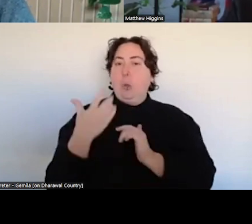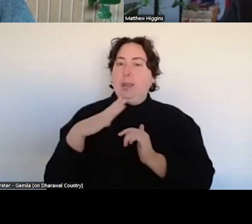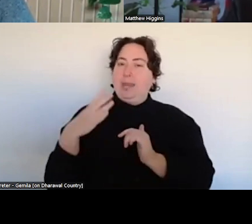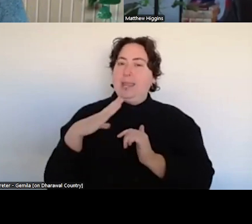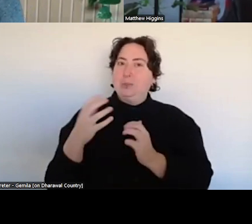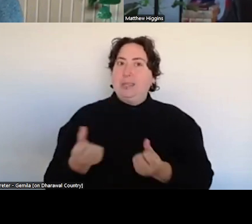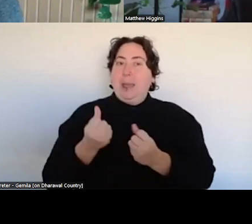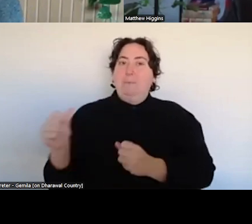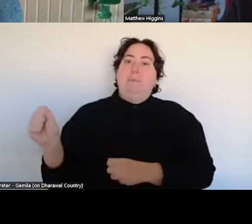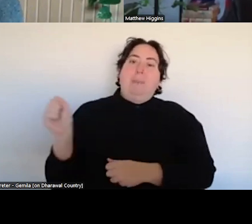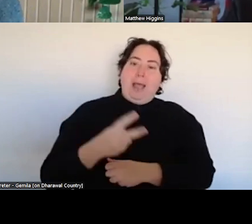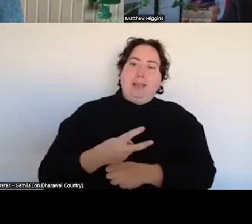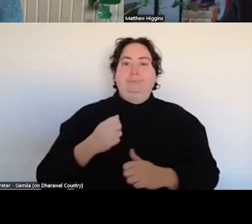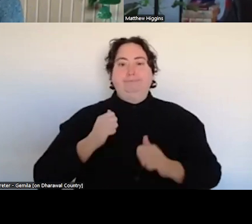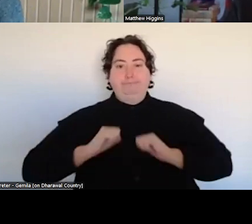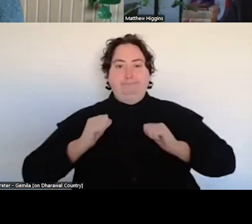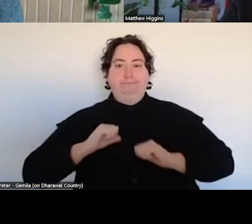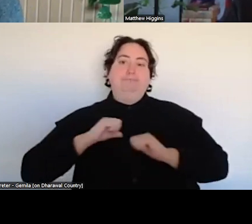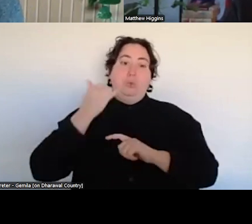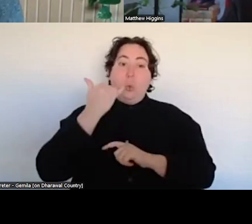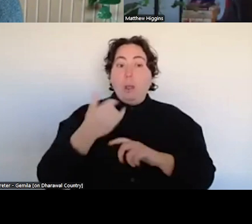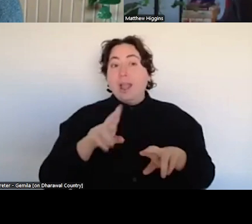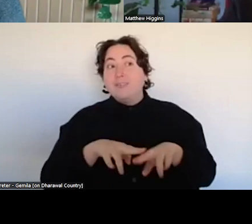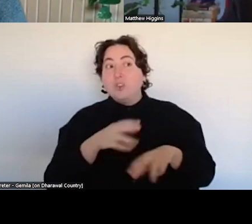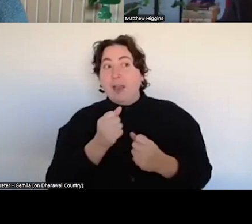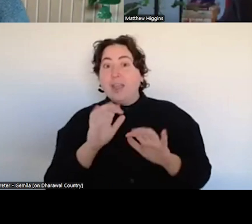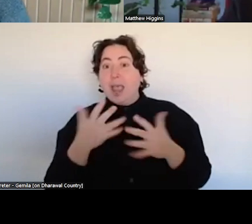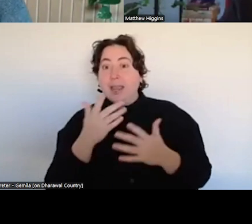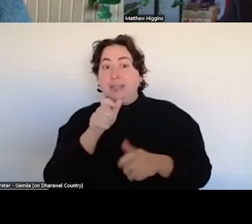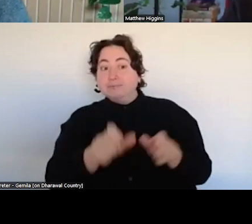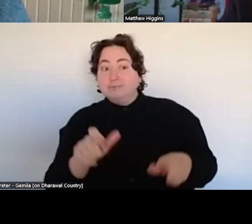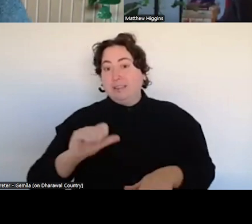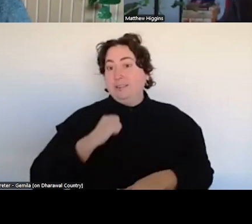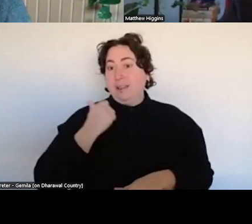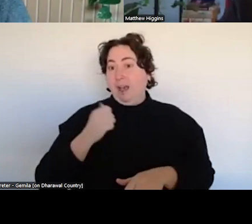So if you have got people in your team that are shy about having conversations on the telephone,